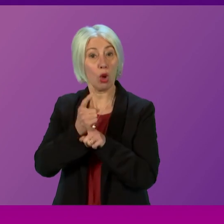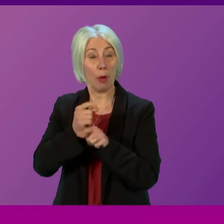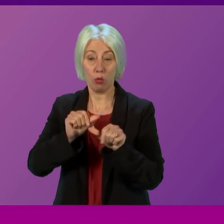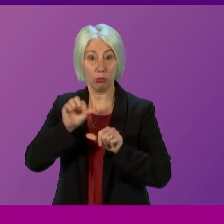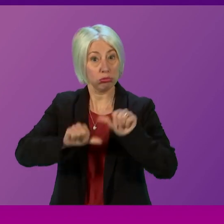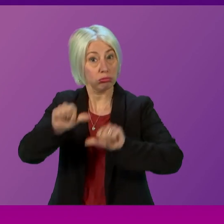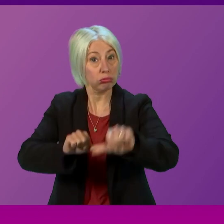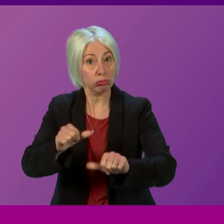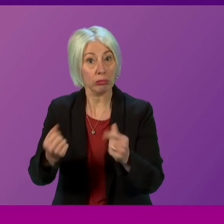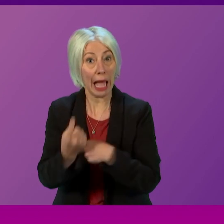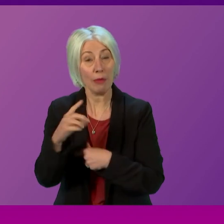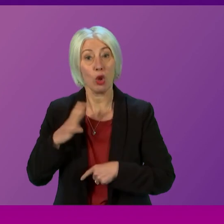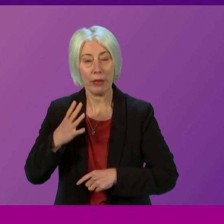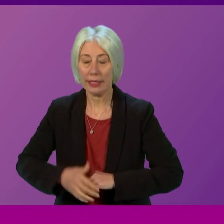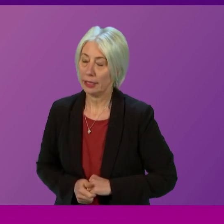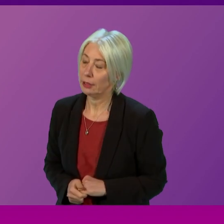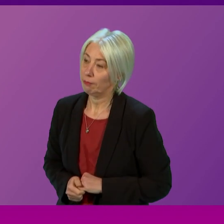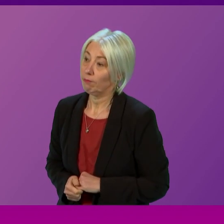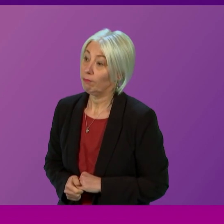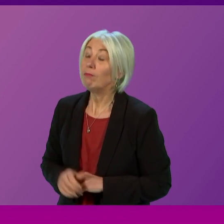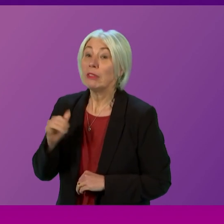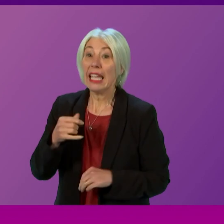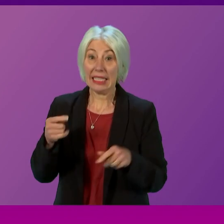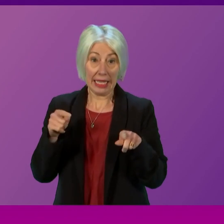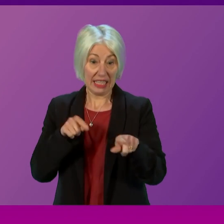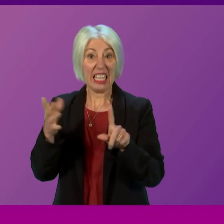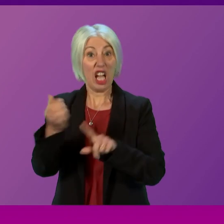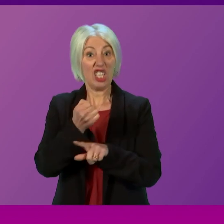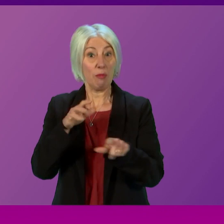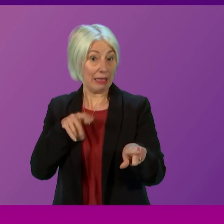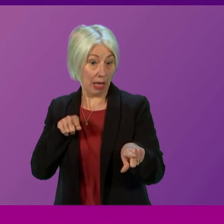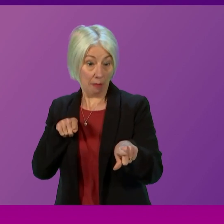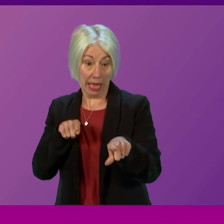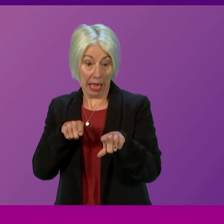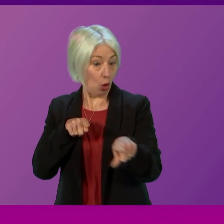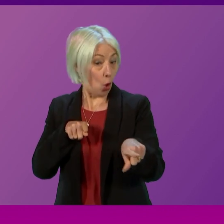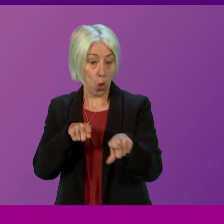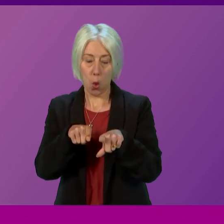The promise was to close the attainment gap—not to keep it where it was,